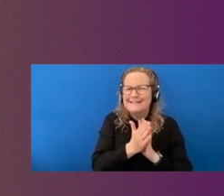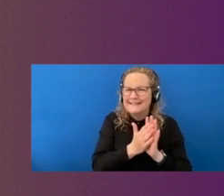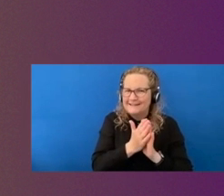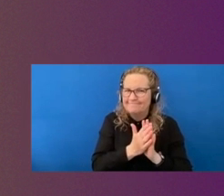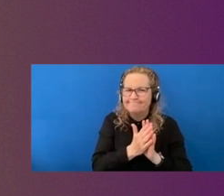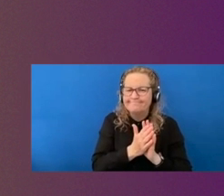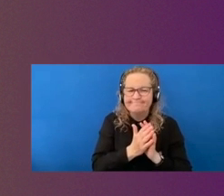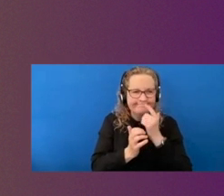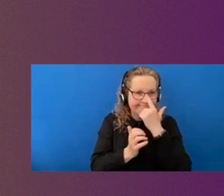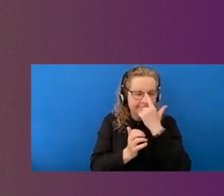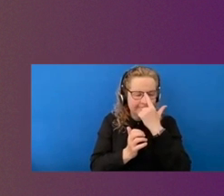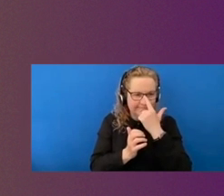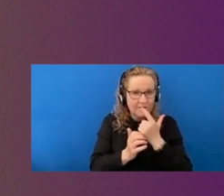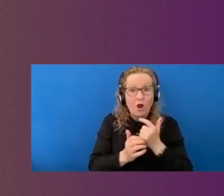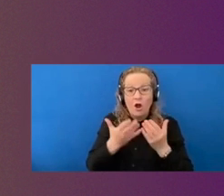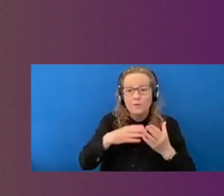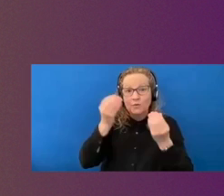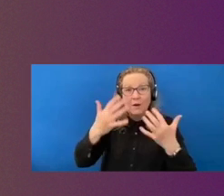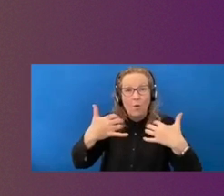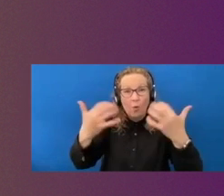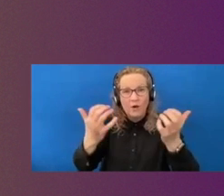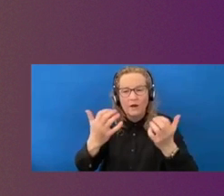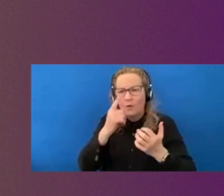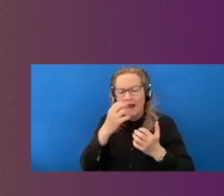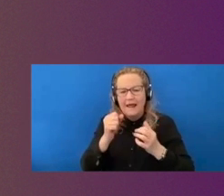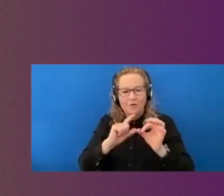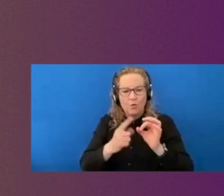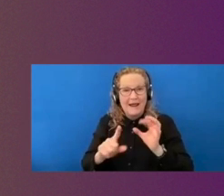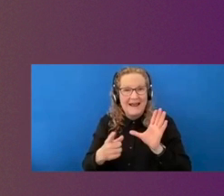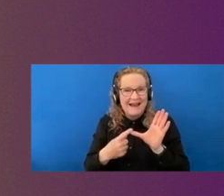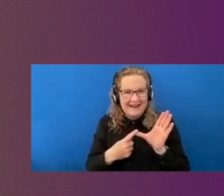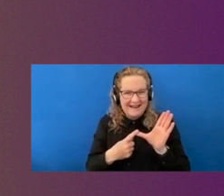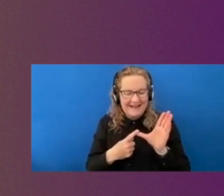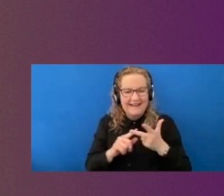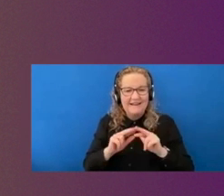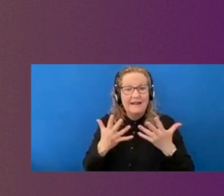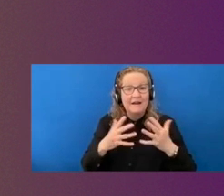have a q a at the end of this panel so if you have any questions for our wonderful panelists